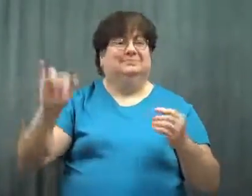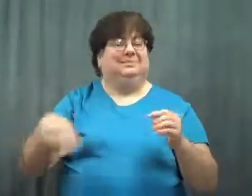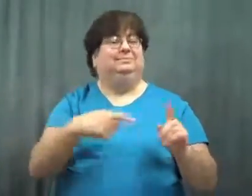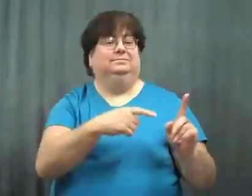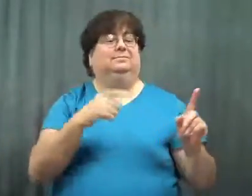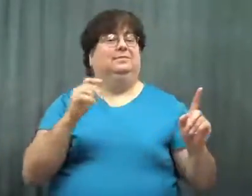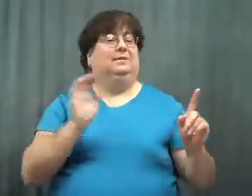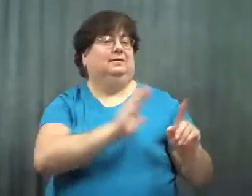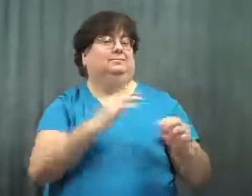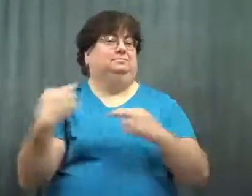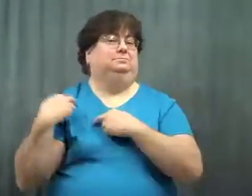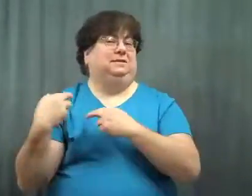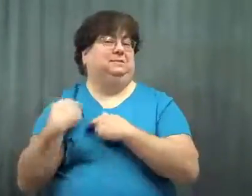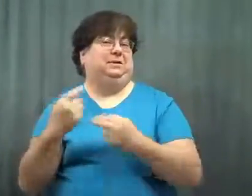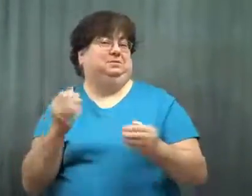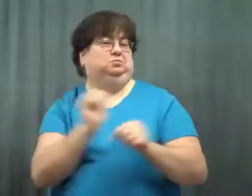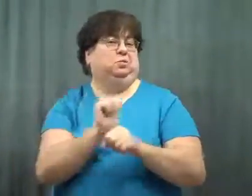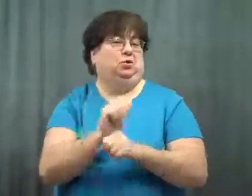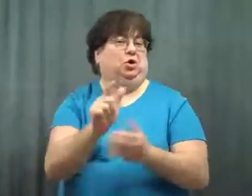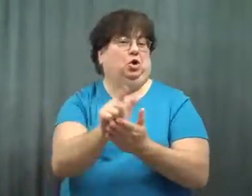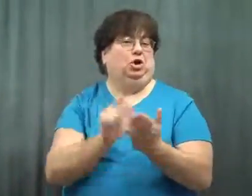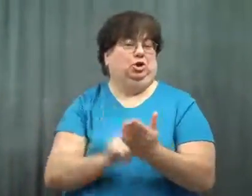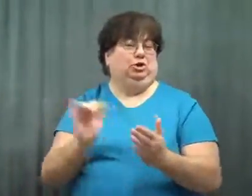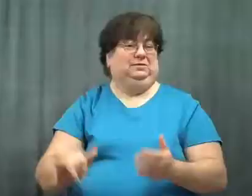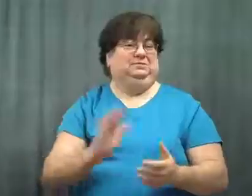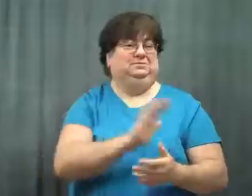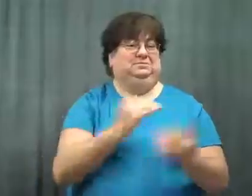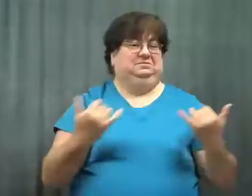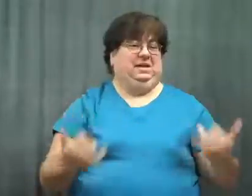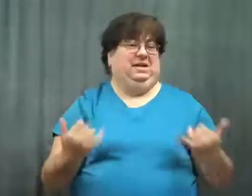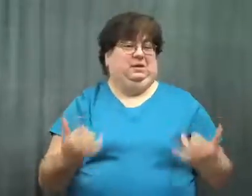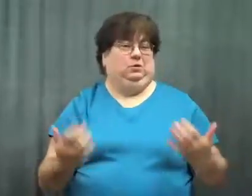That's Kagan's responsibility as the lawyer for the government.